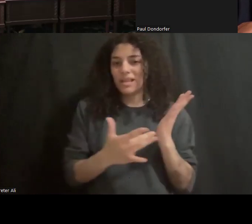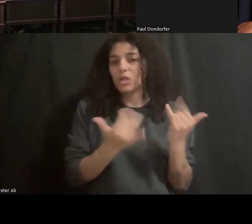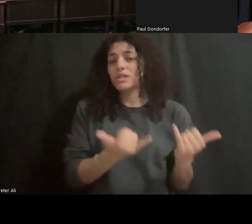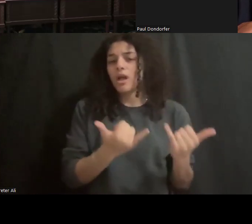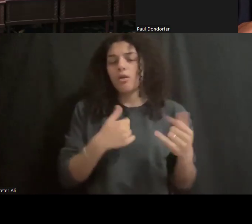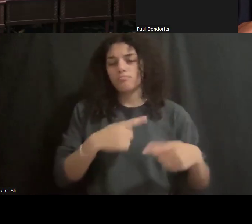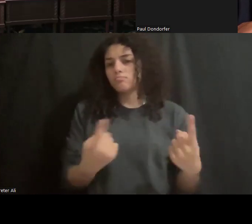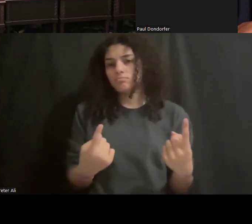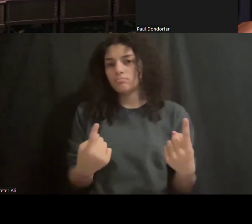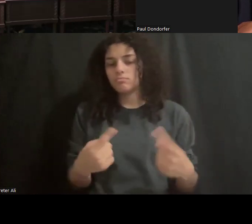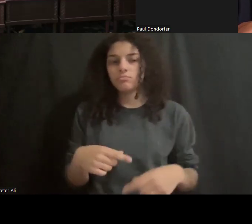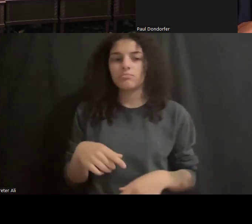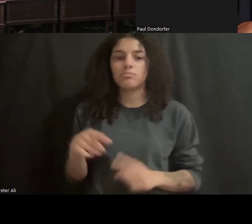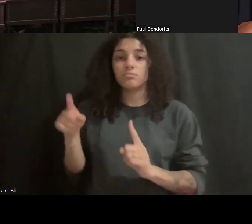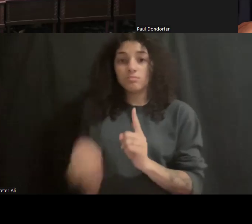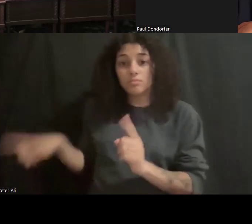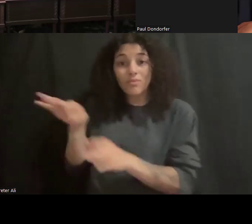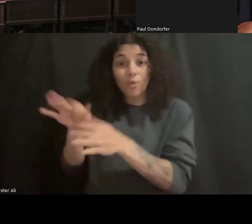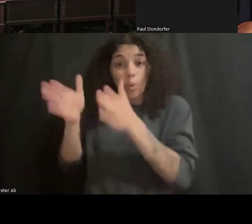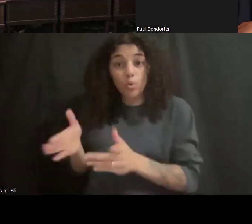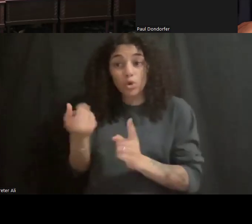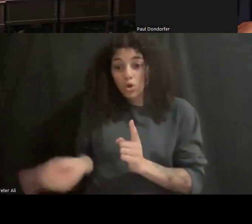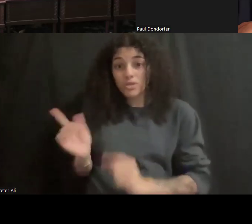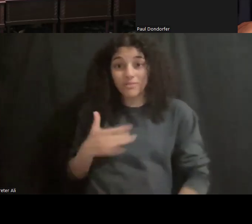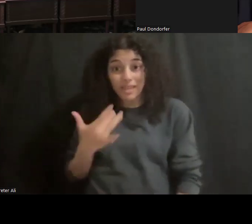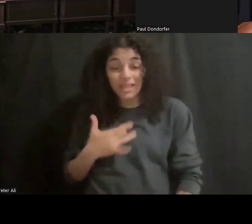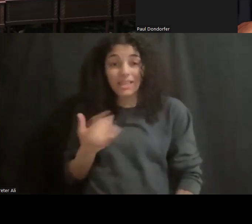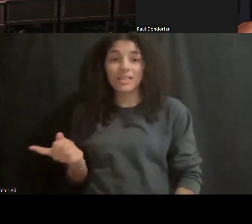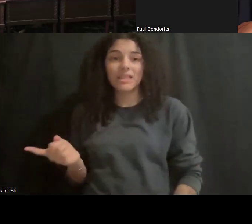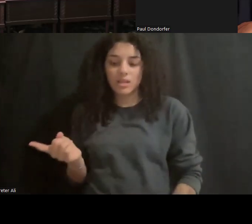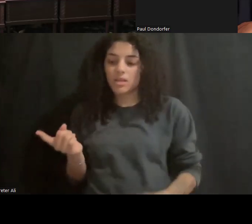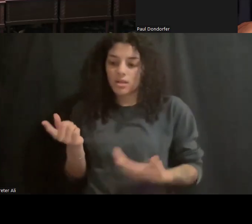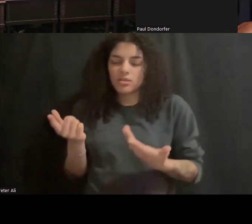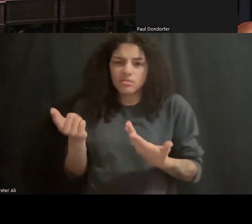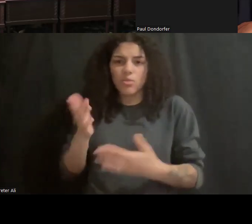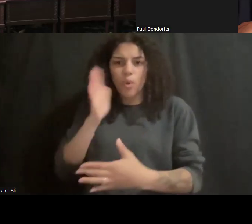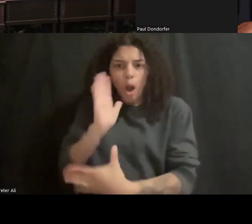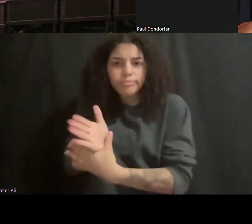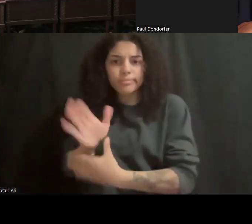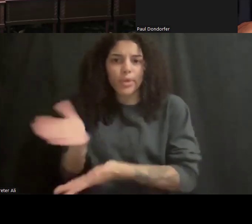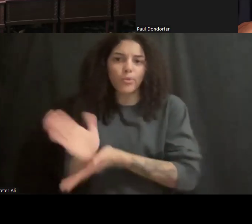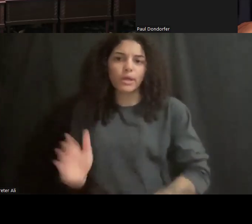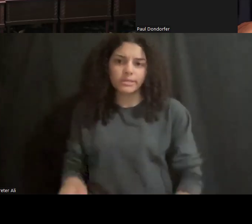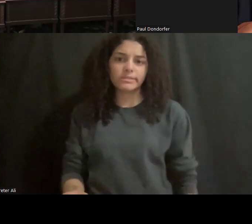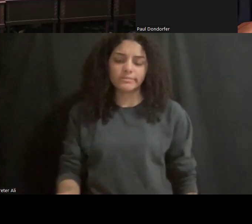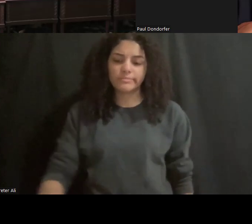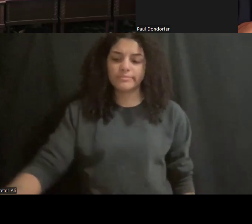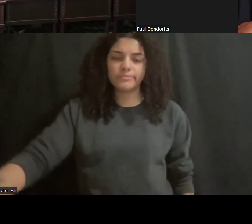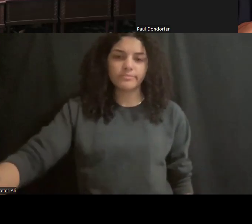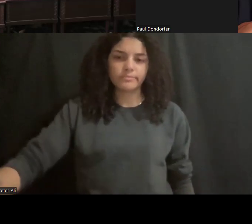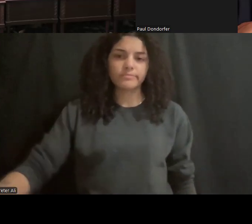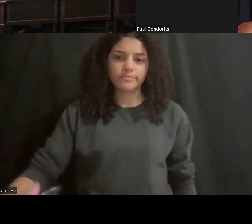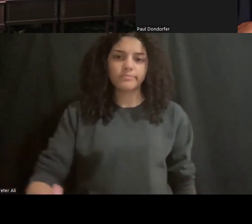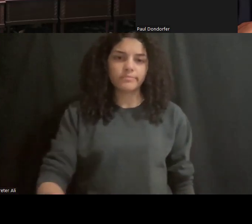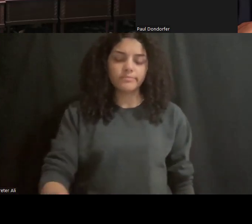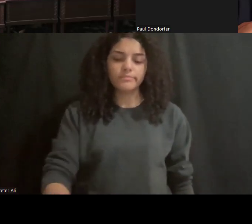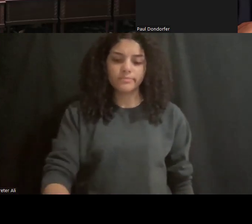feel as if they will be harmed by having their license plate and their data steer